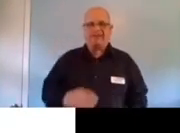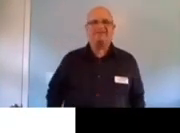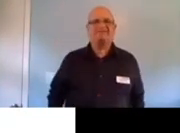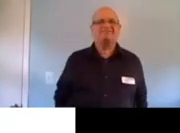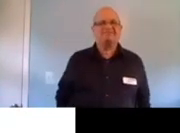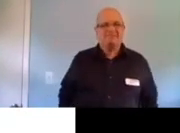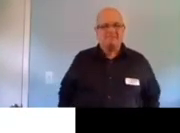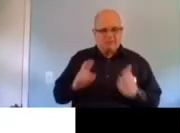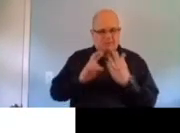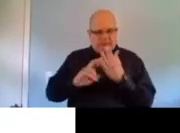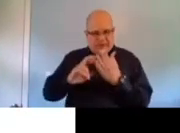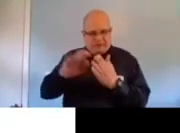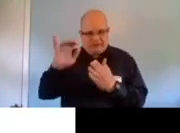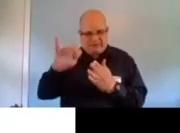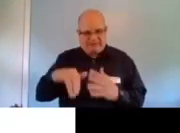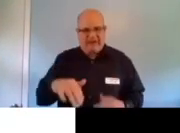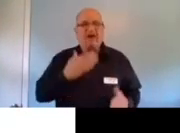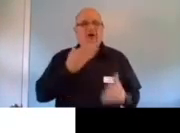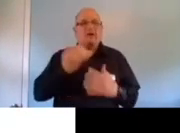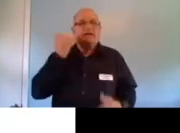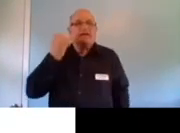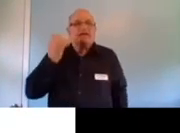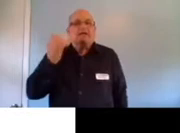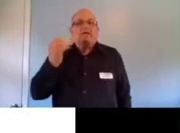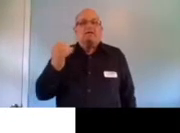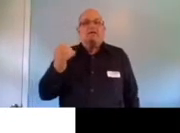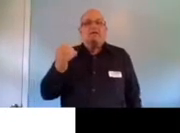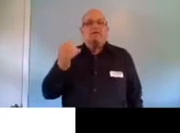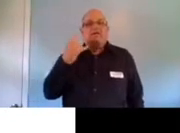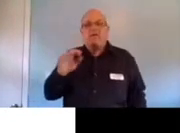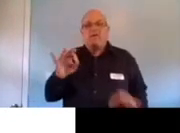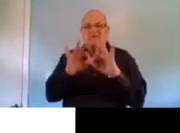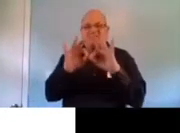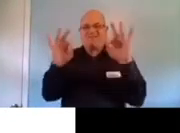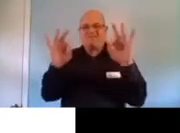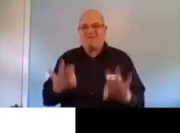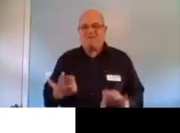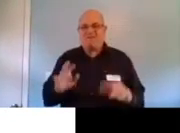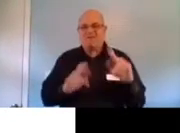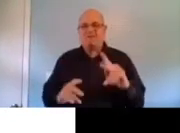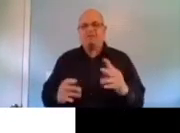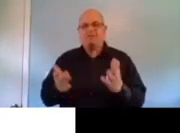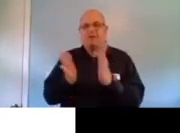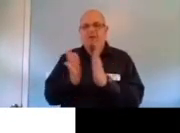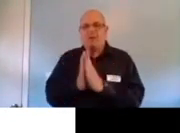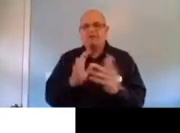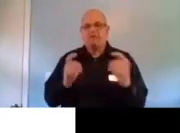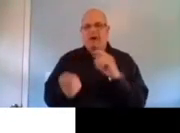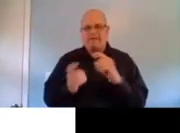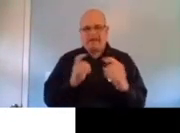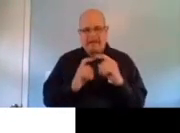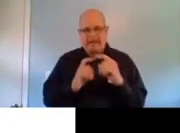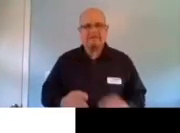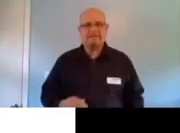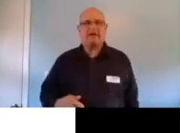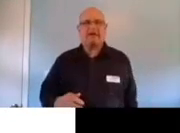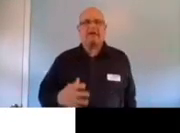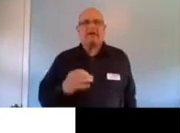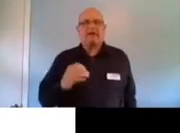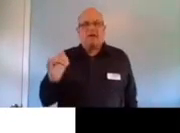A good idea is to provide forms for folks to request modifications and to have signage